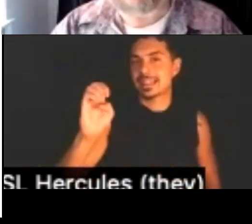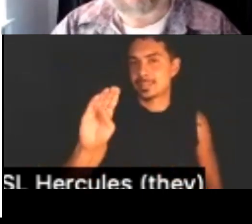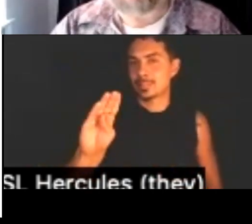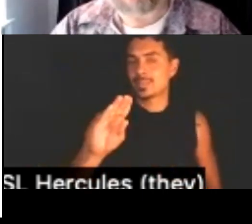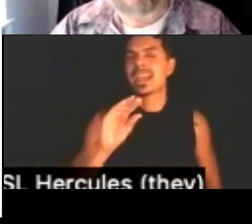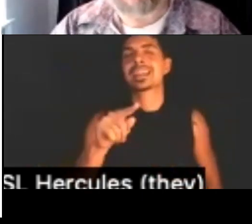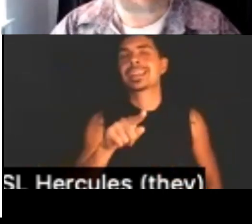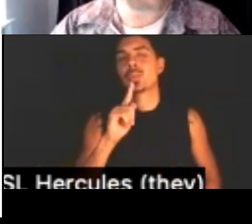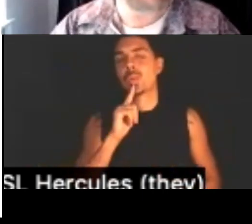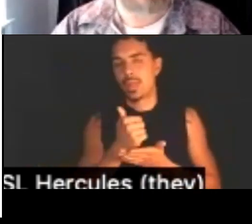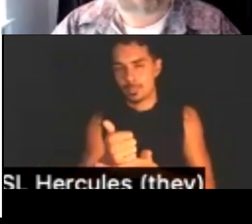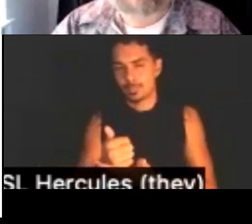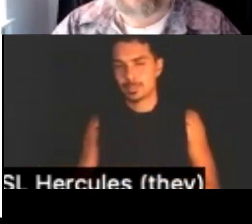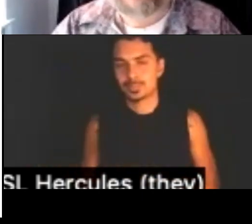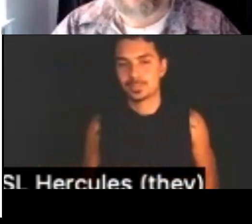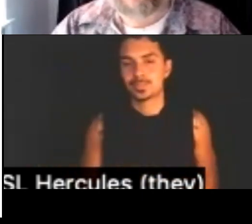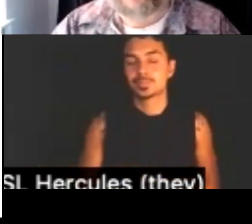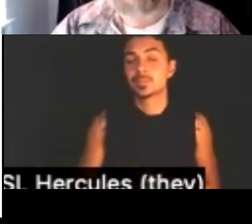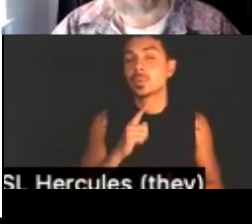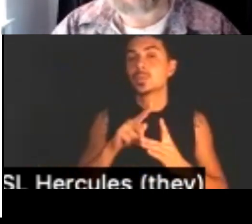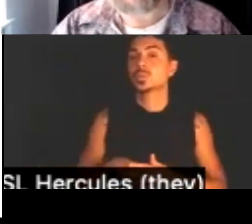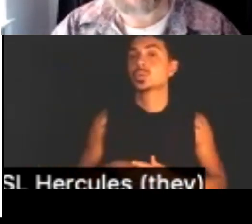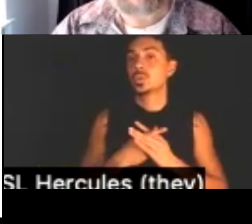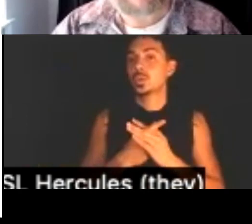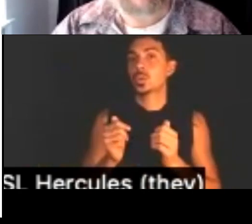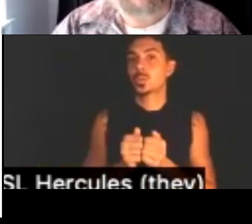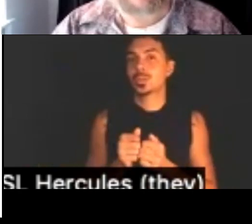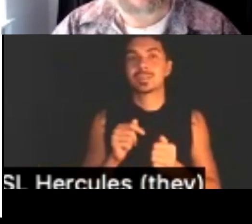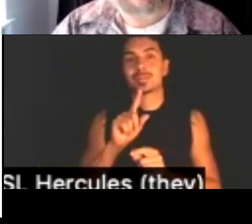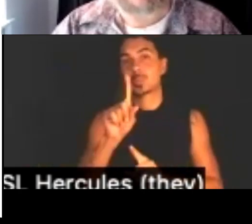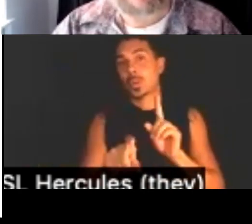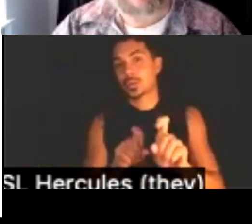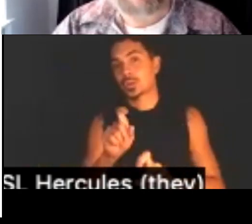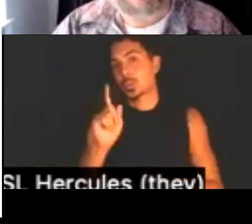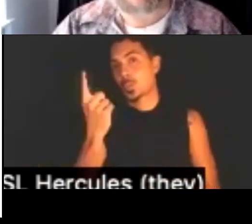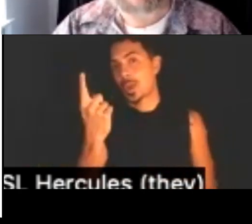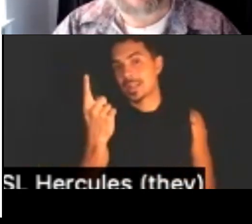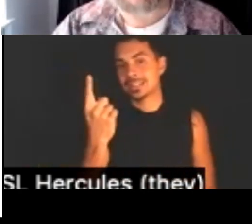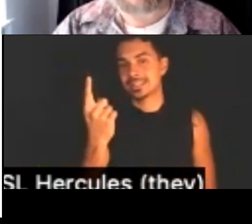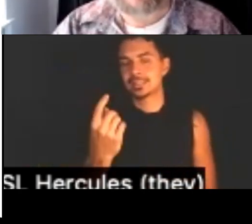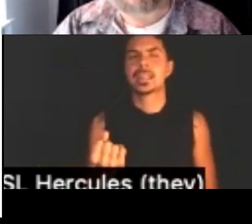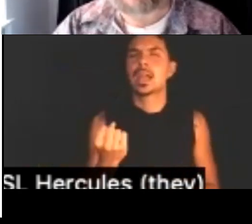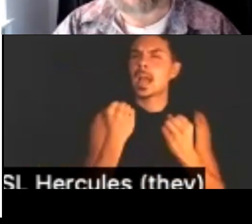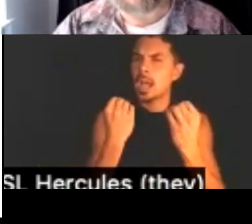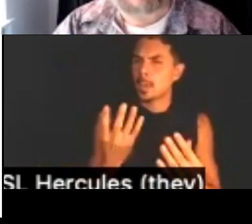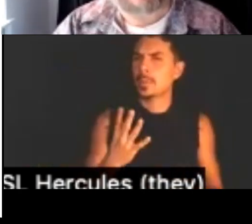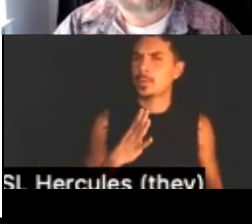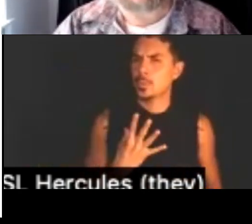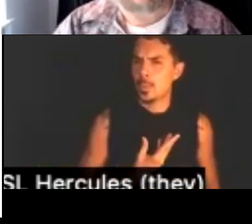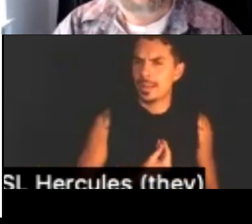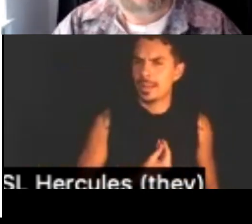So we're gonna start with poll number one, which is how many trans and nonbinary clients